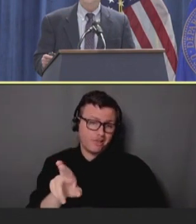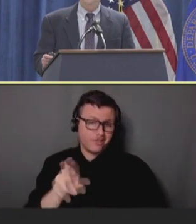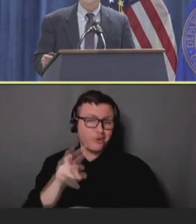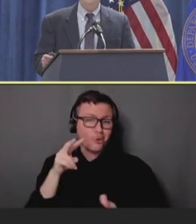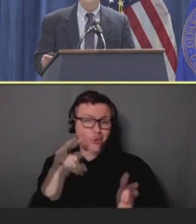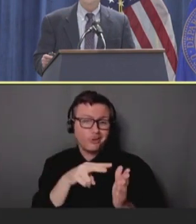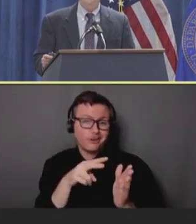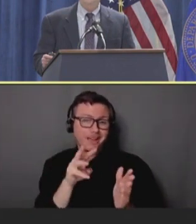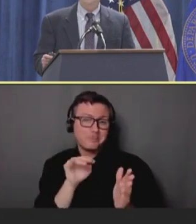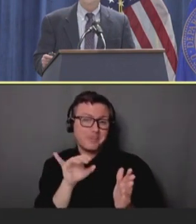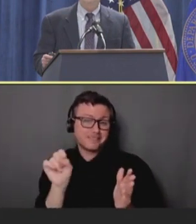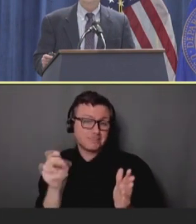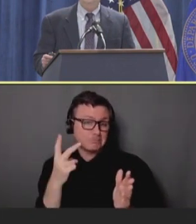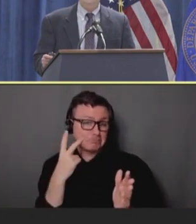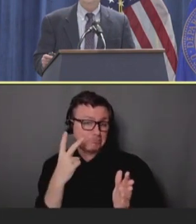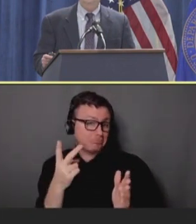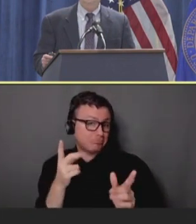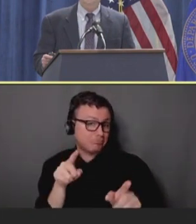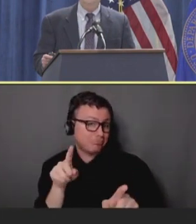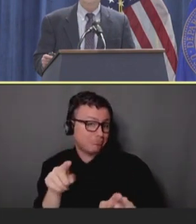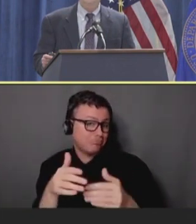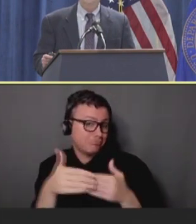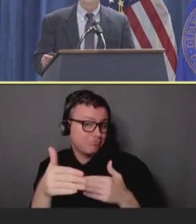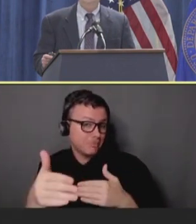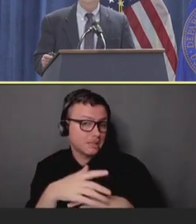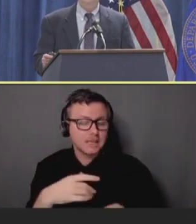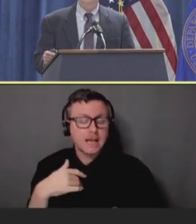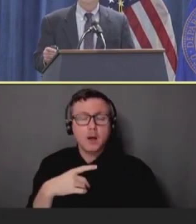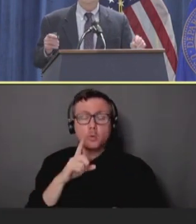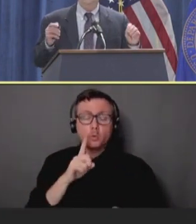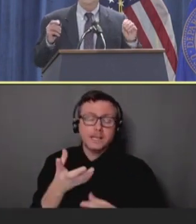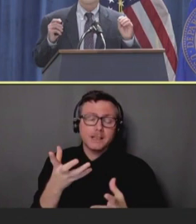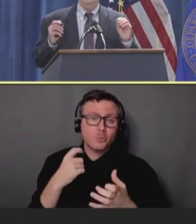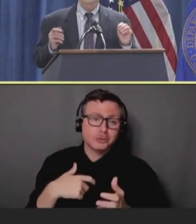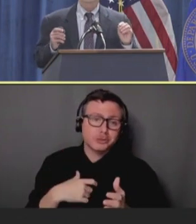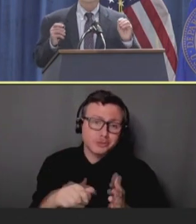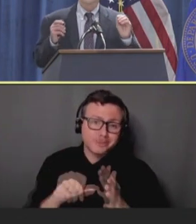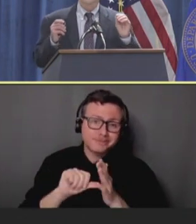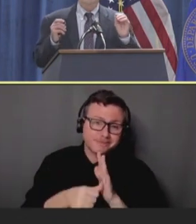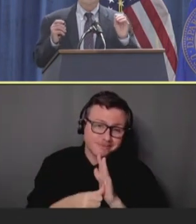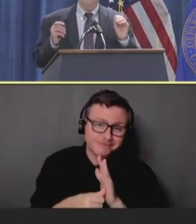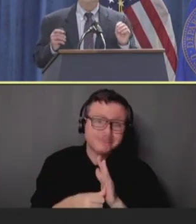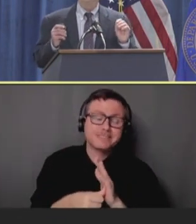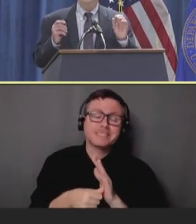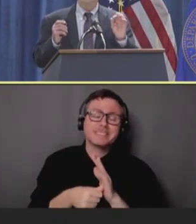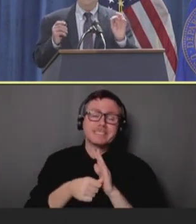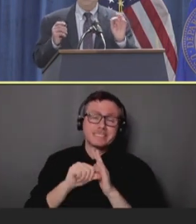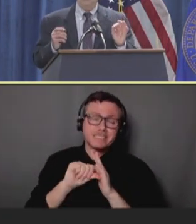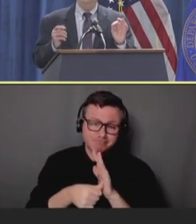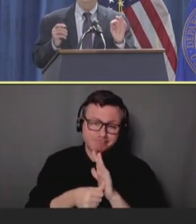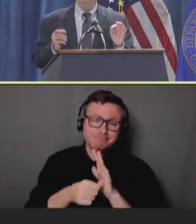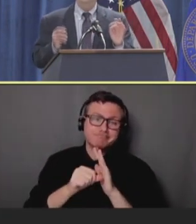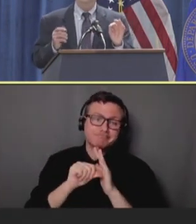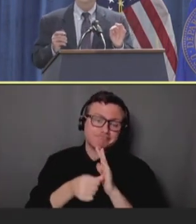And if I were to try to impress upon you what I think is the most important single issue